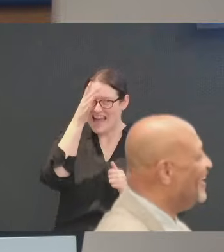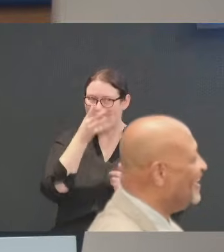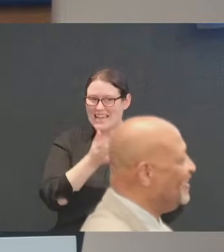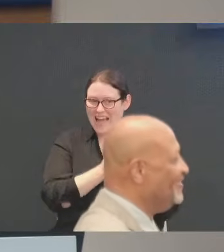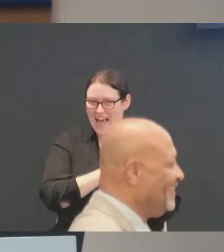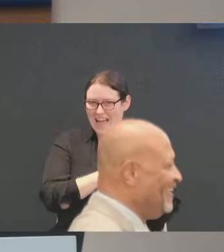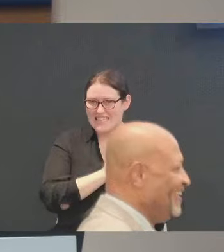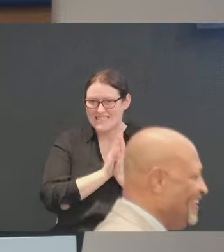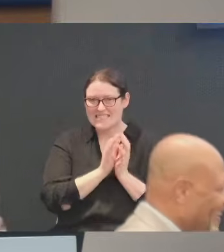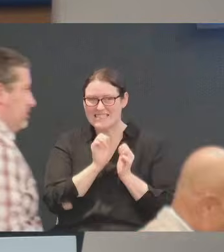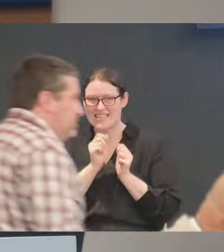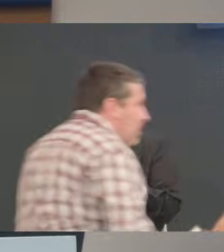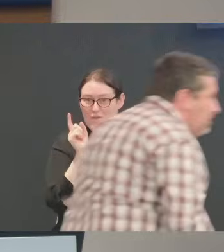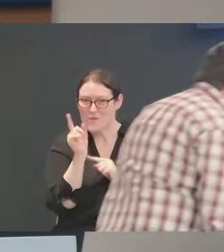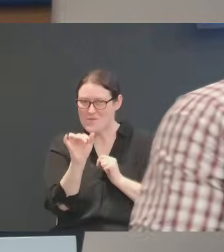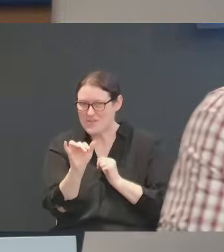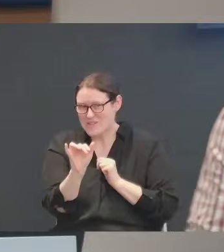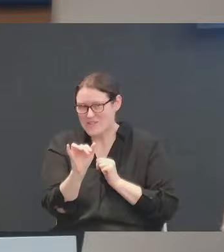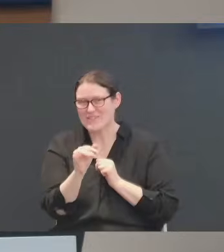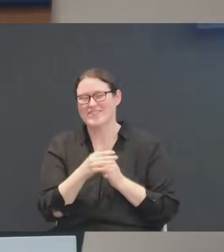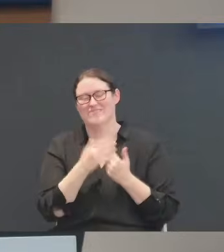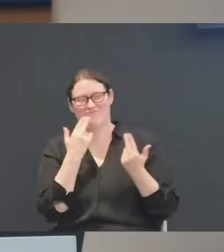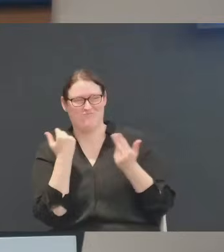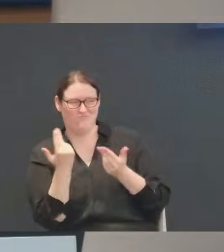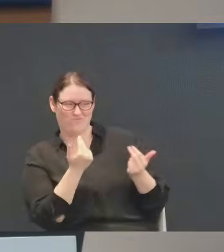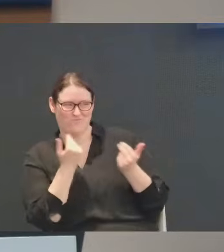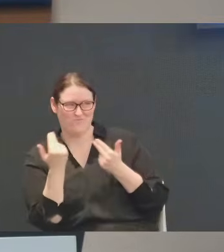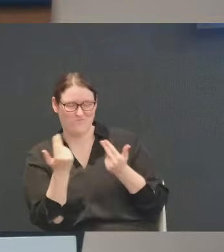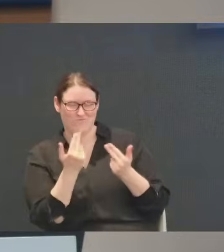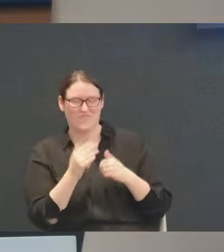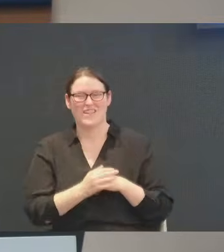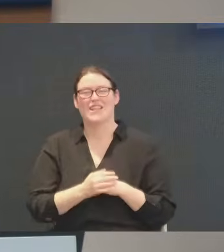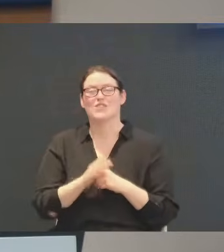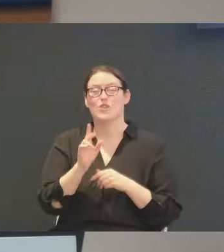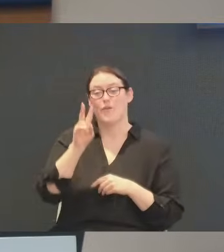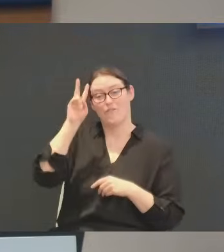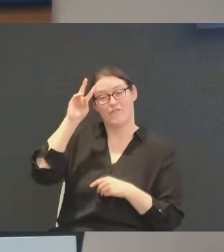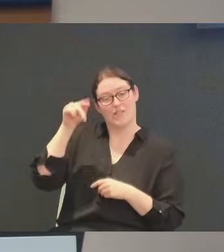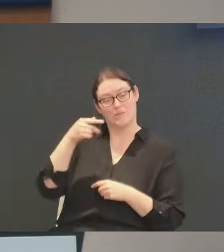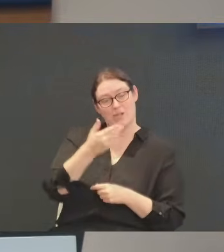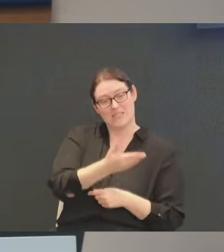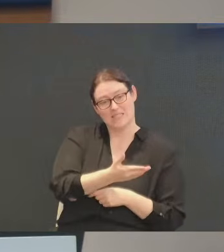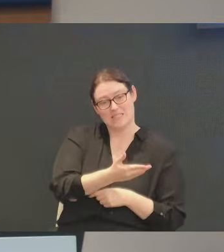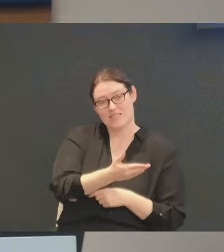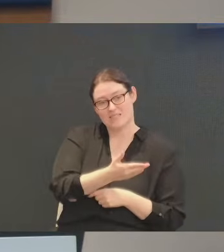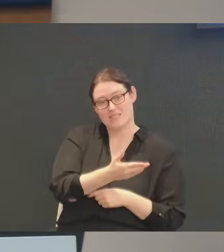a little bit, so we'll let him speak. So, um, Vice President, no, Vice President and uh, Reece,